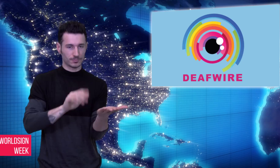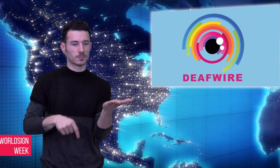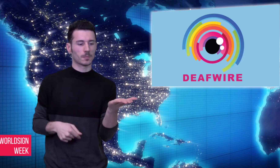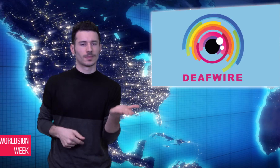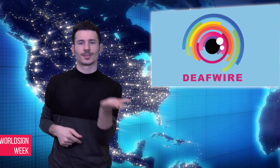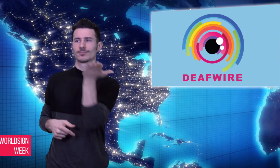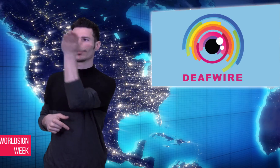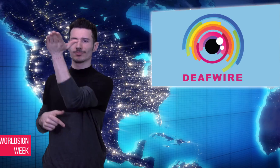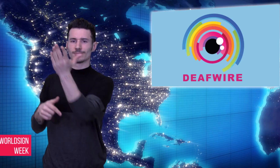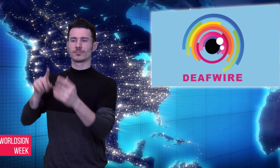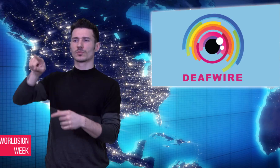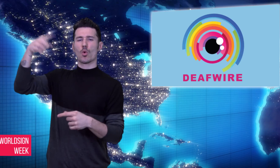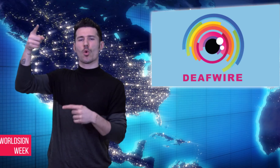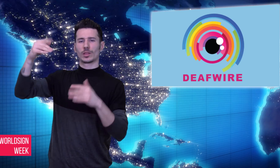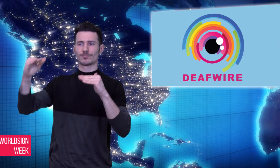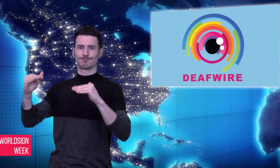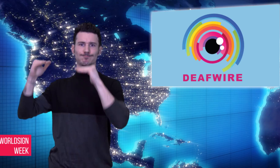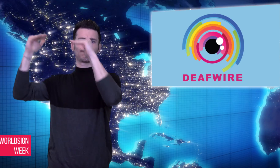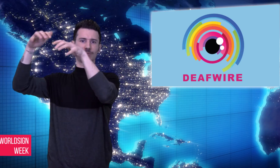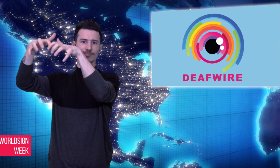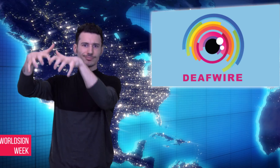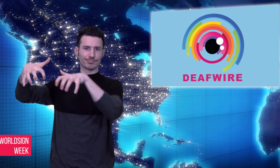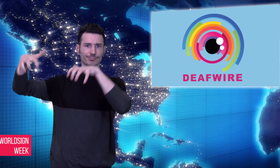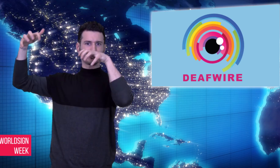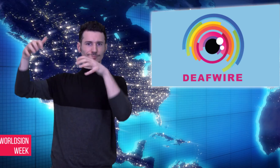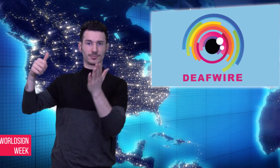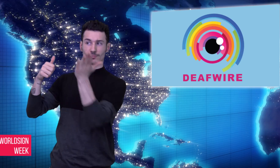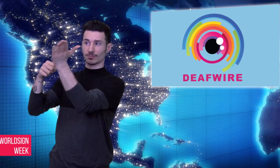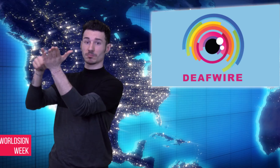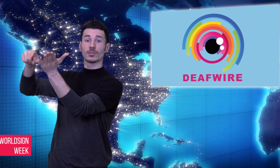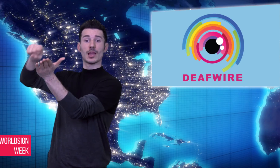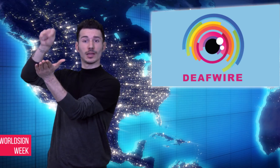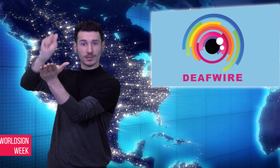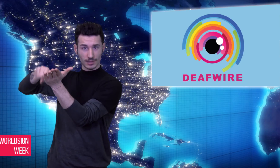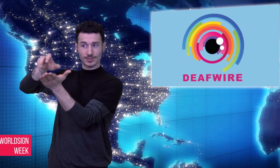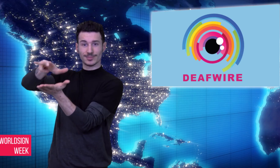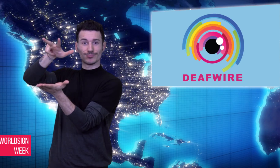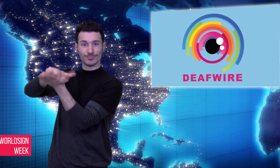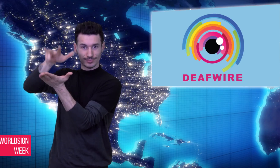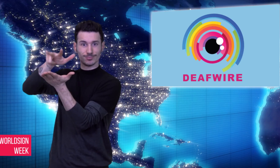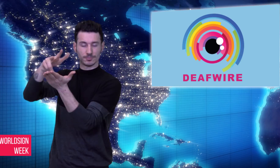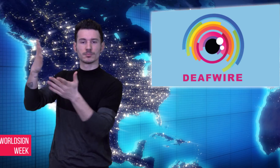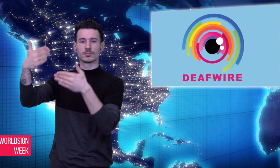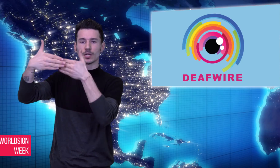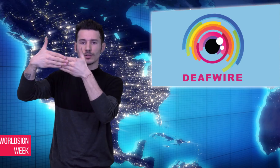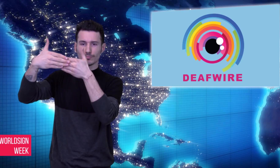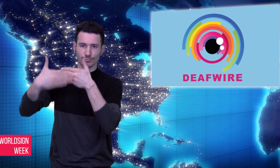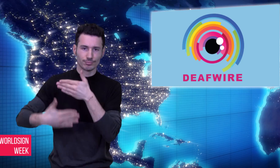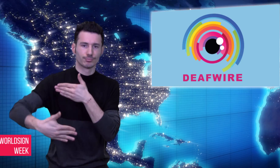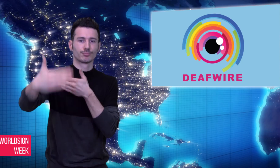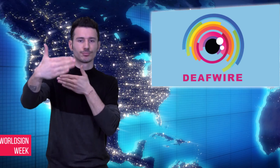Senate passes it. After that, FSL will be recognized, promoted and supported as the